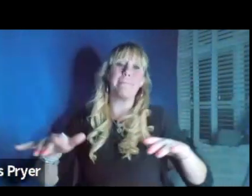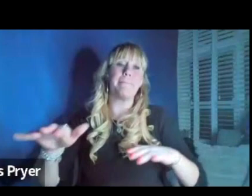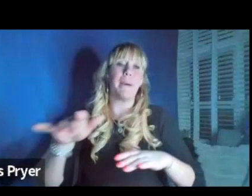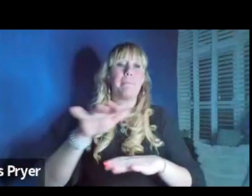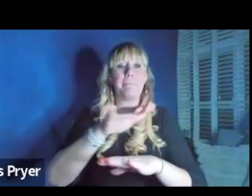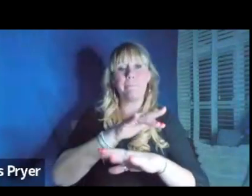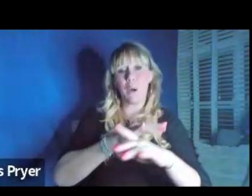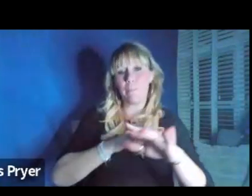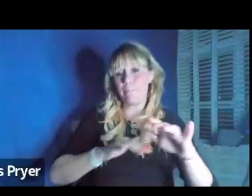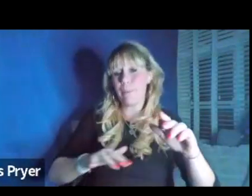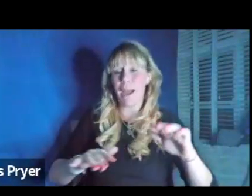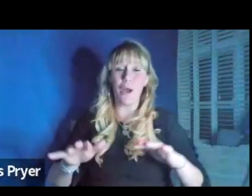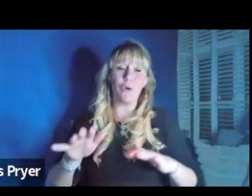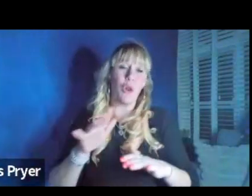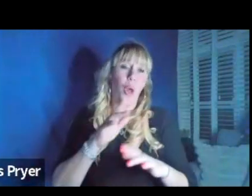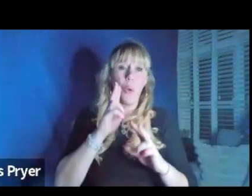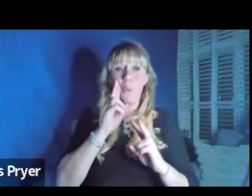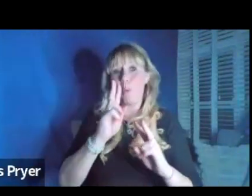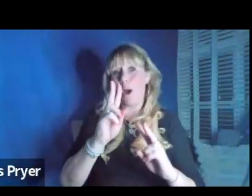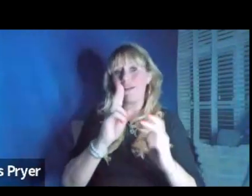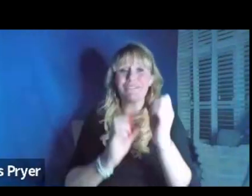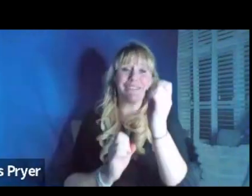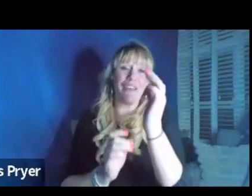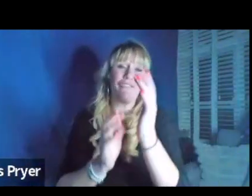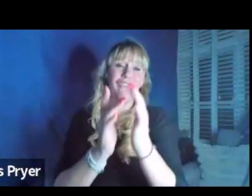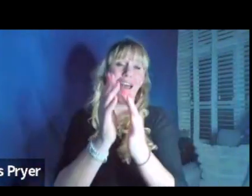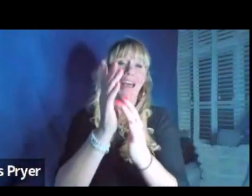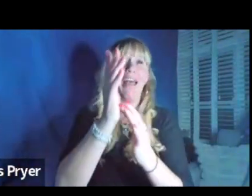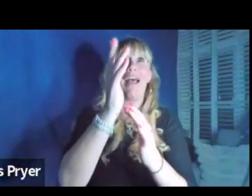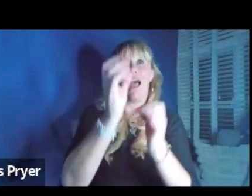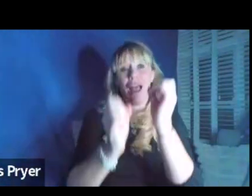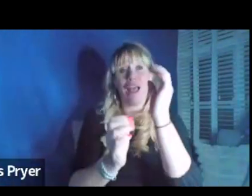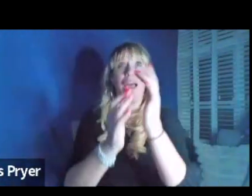we watch the fire glow